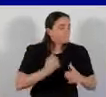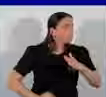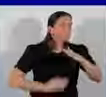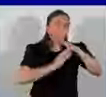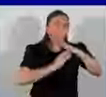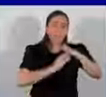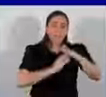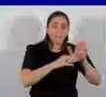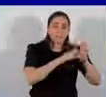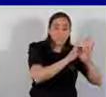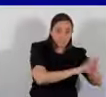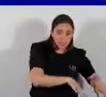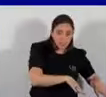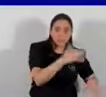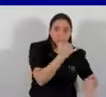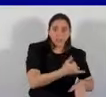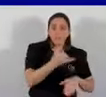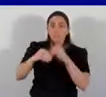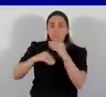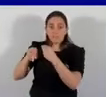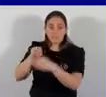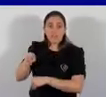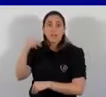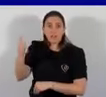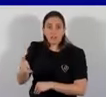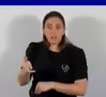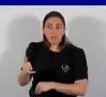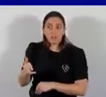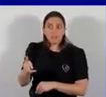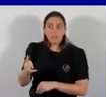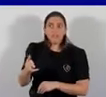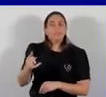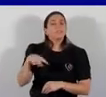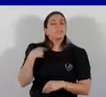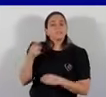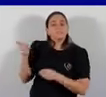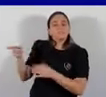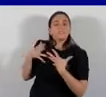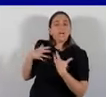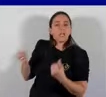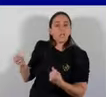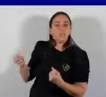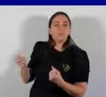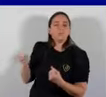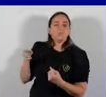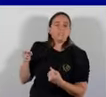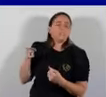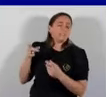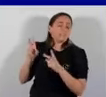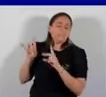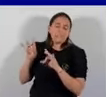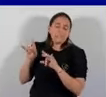So we have children and families We had to open health